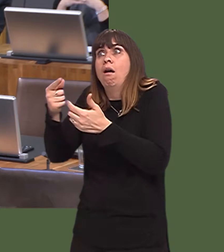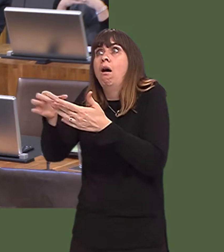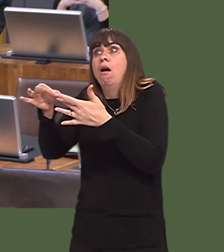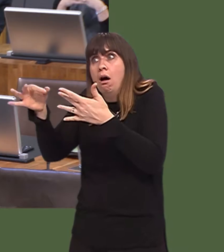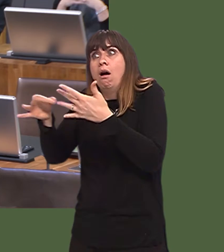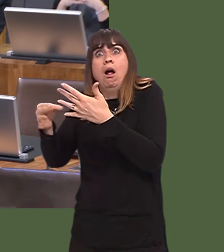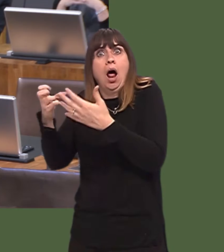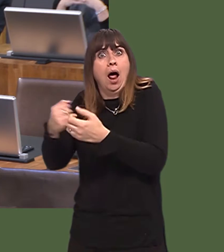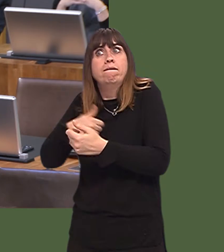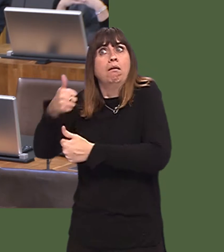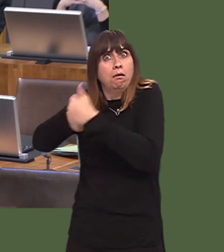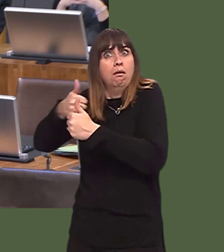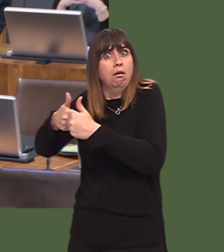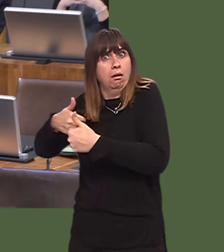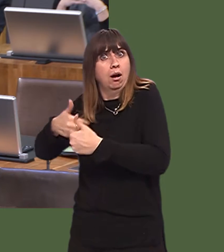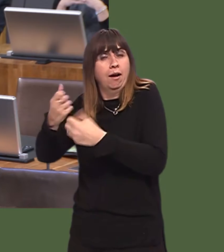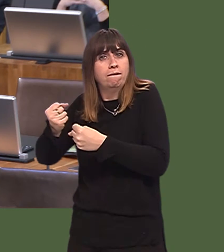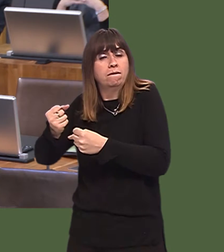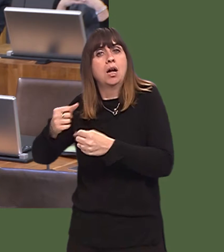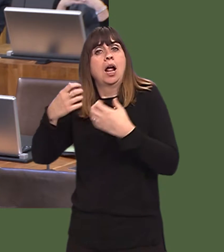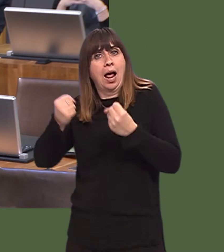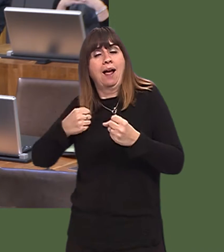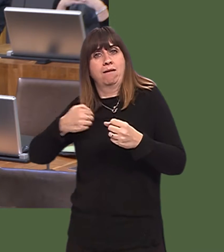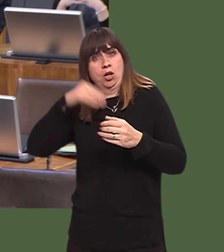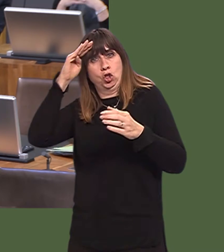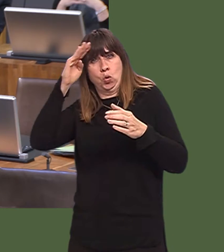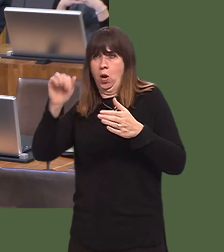focused on, but we know that our schools are going in the right direction, with proper